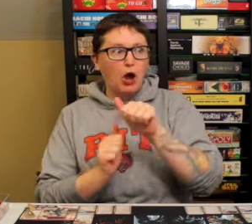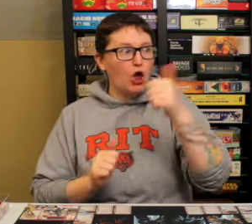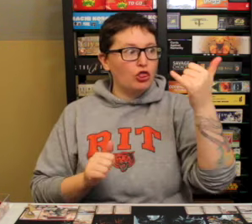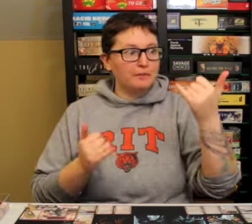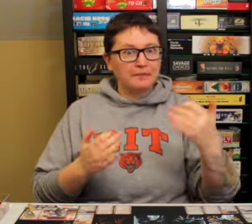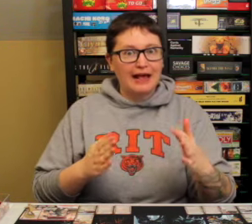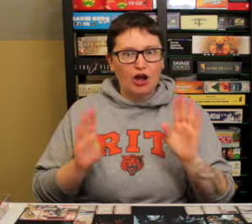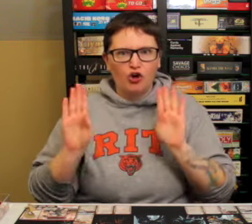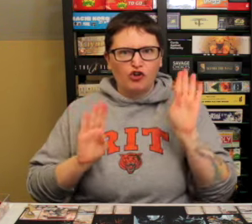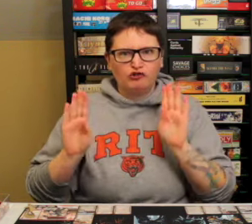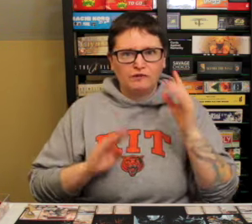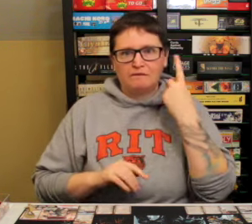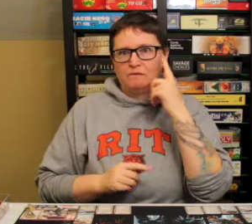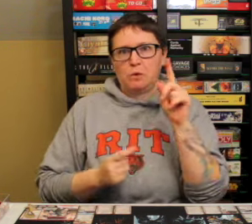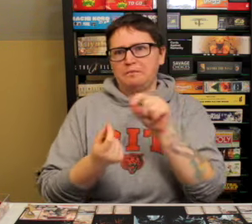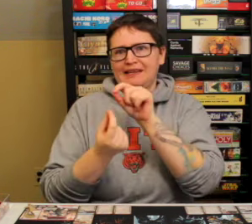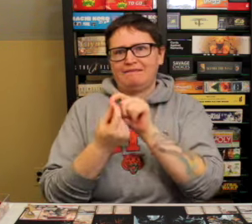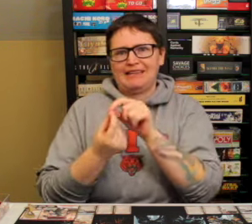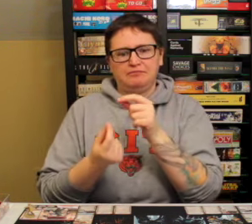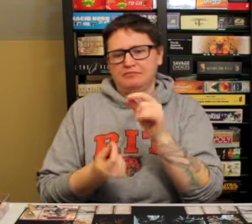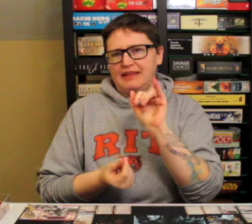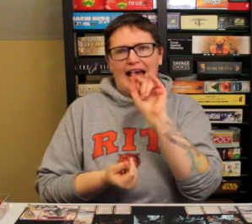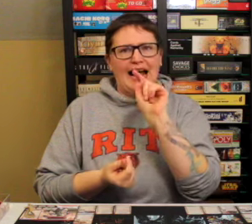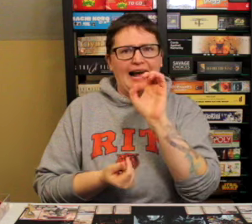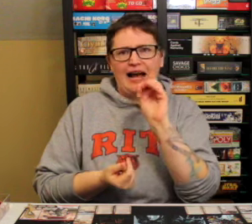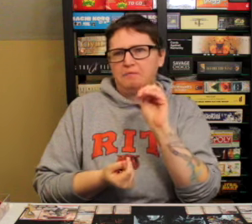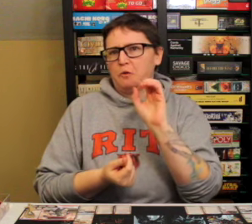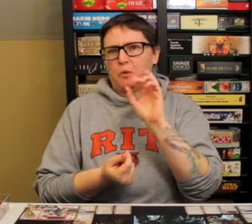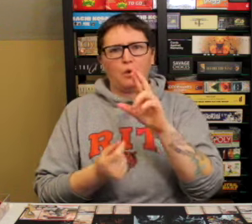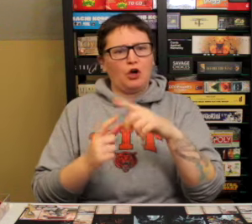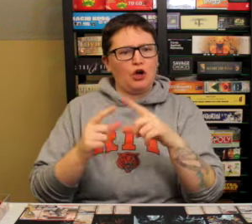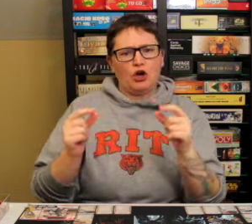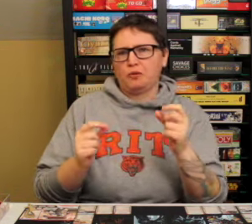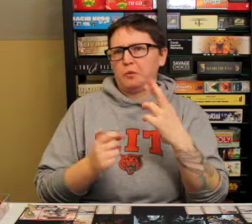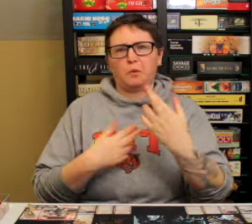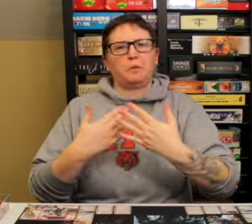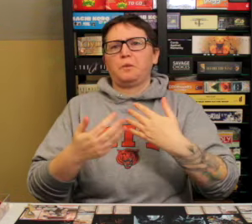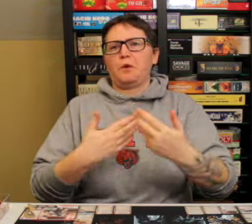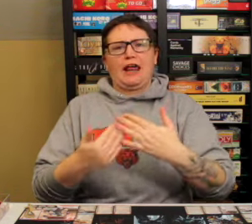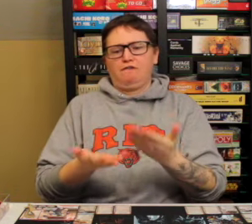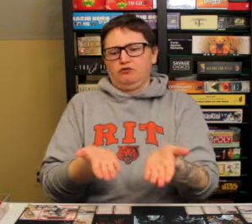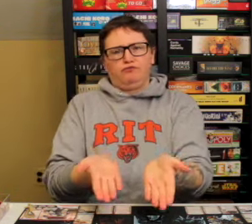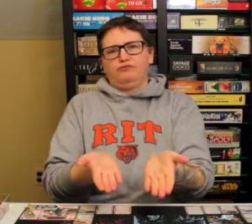try and compete with another player to auction or bid for certain items, cards,